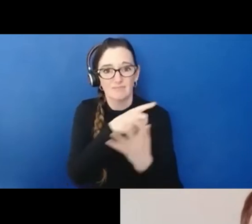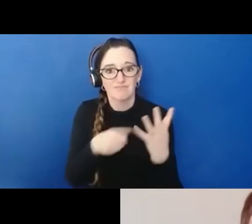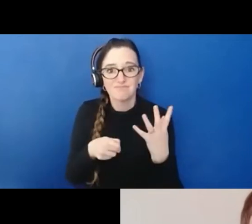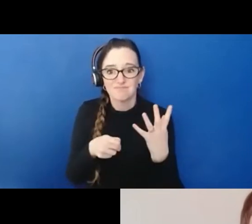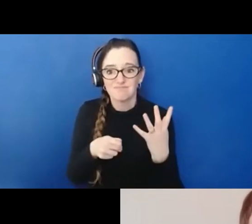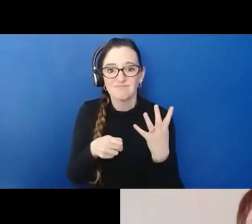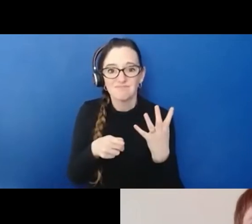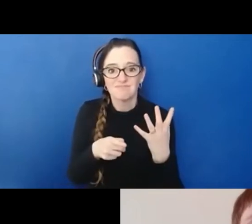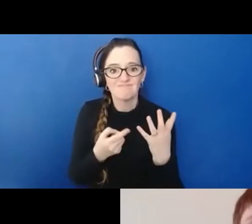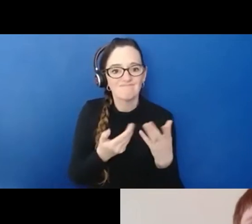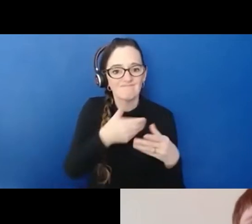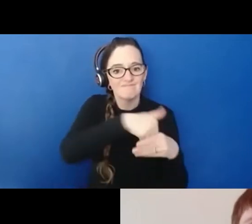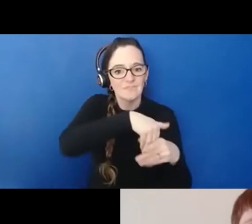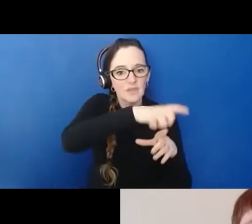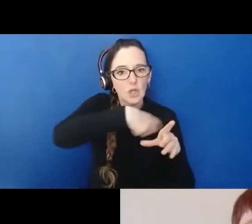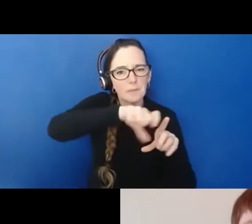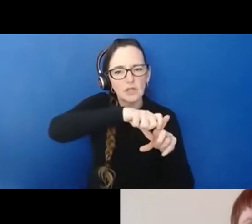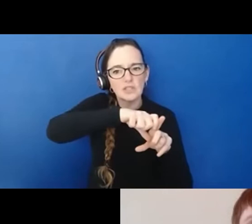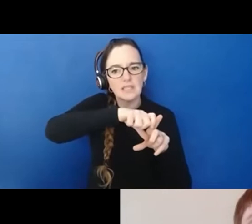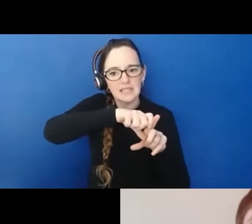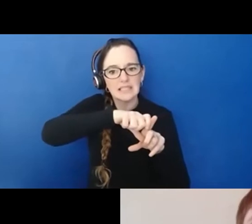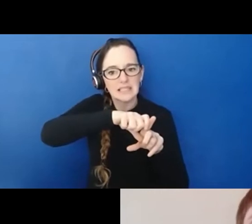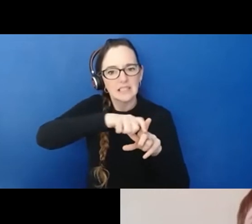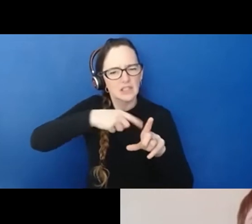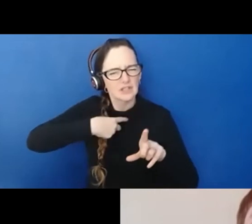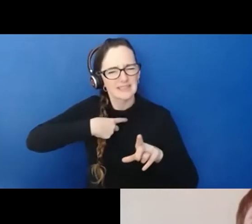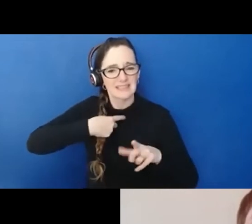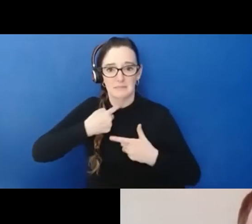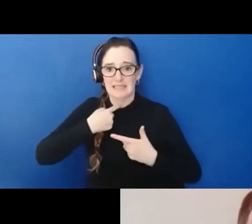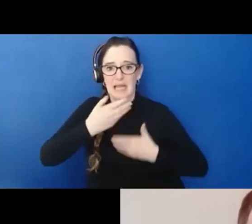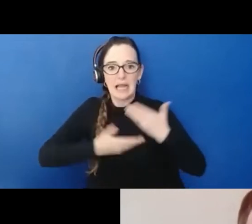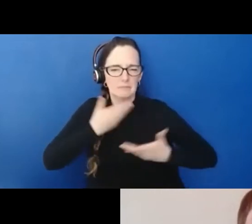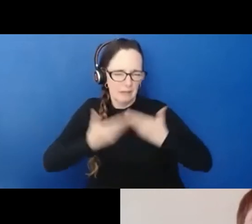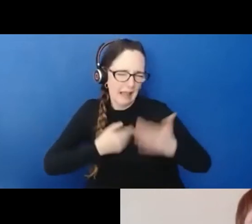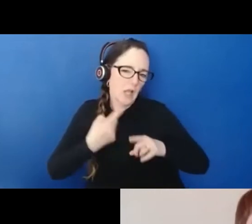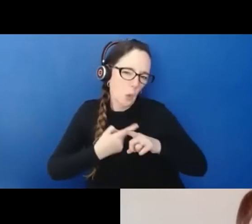So, by me explaining very quickly the history of this project, Black Swan,